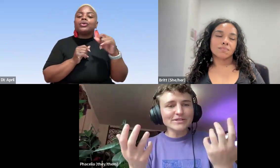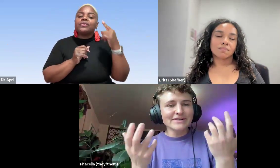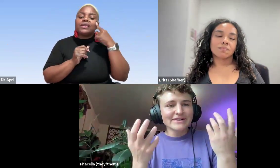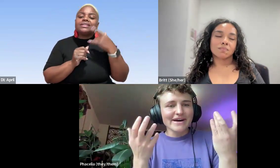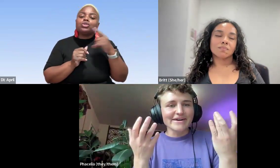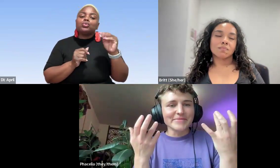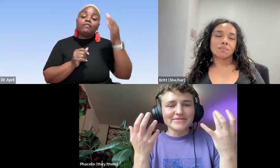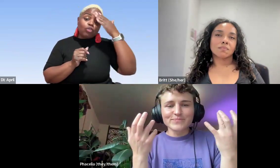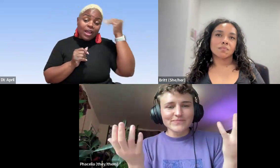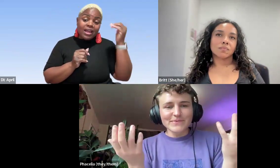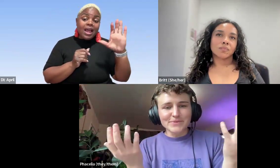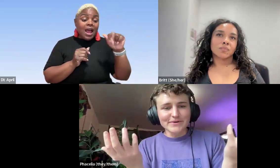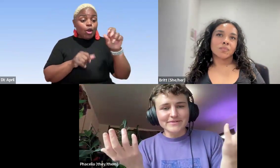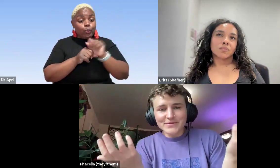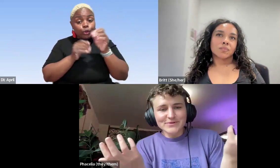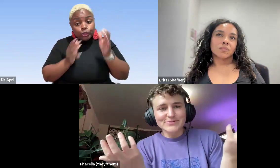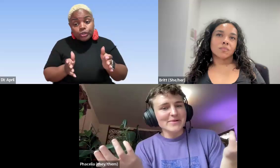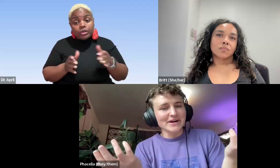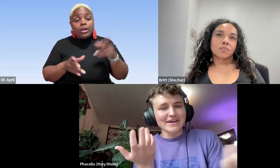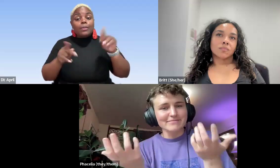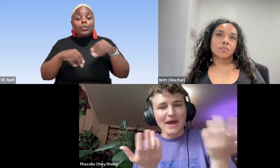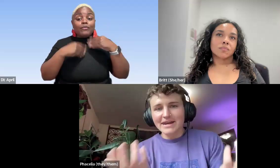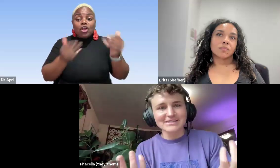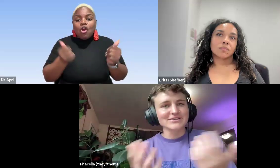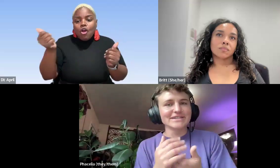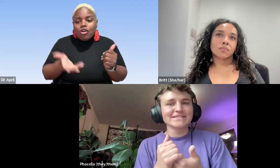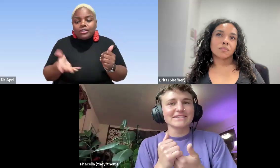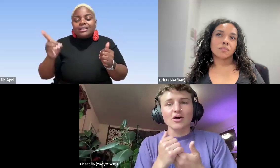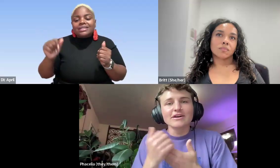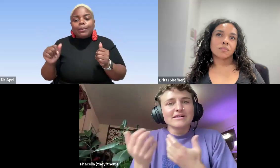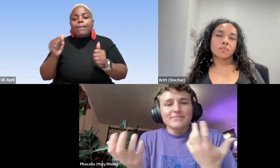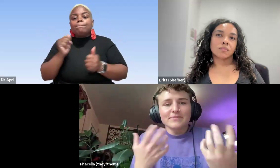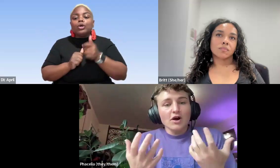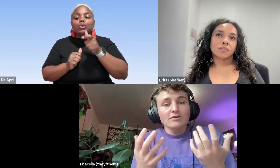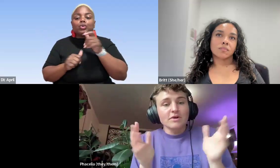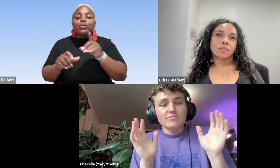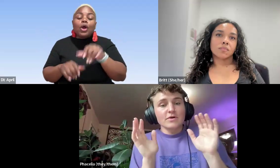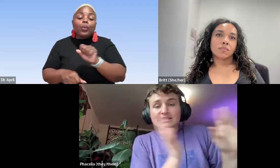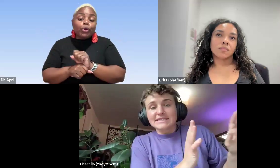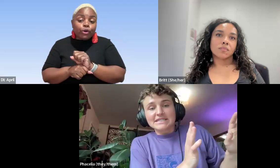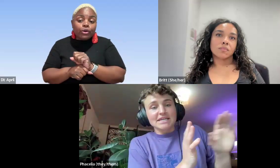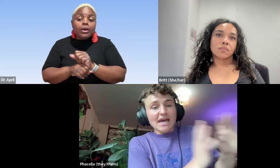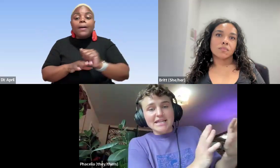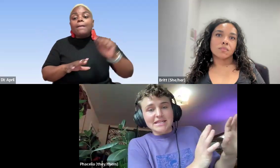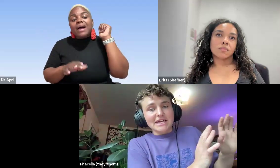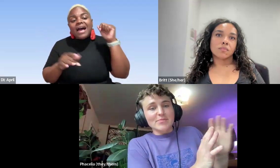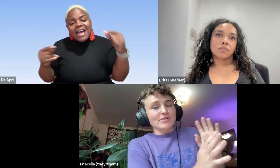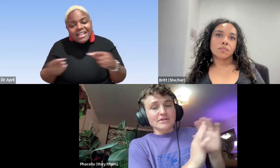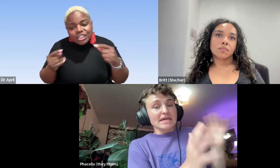Most, um, people who do my work get back injuries, or are hesitant to get the label,